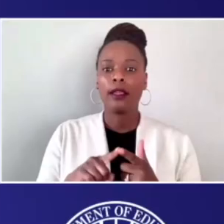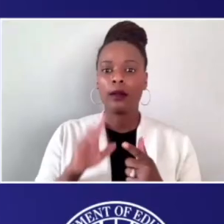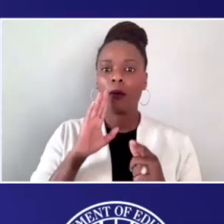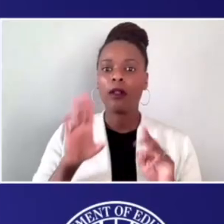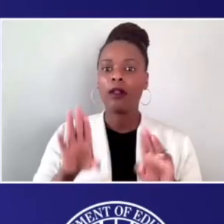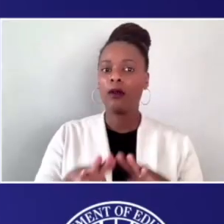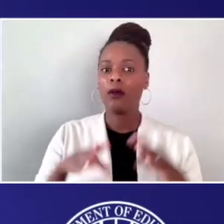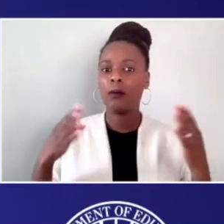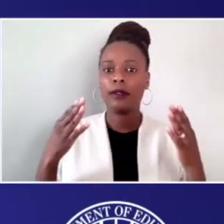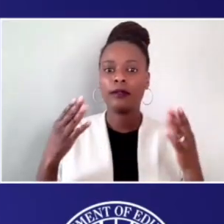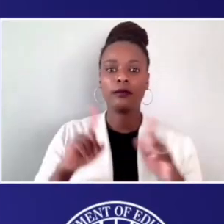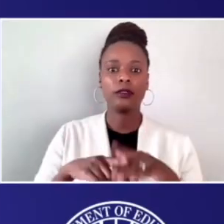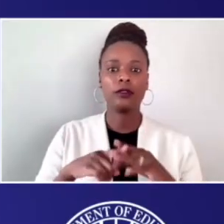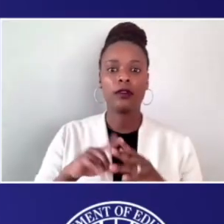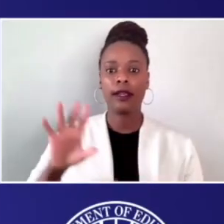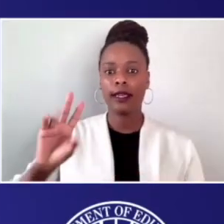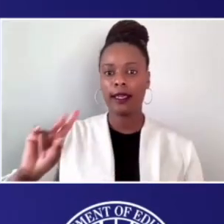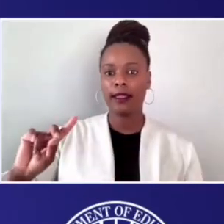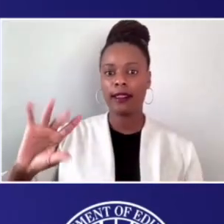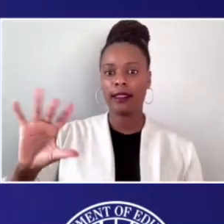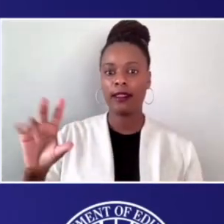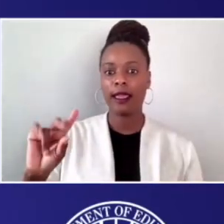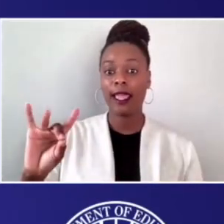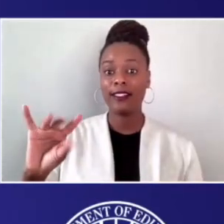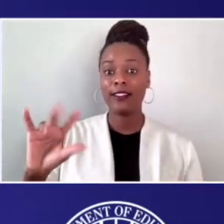starting at 8:30 a.m. Okay.